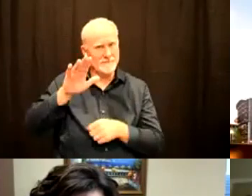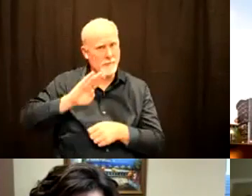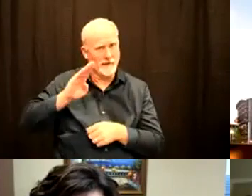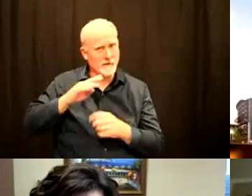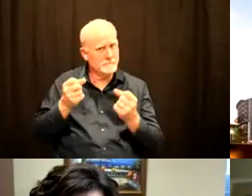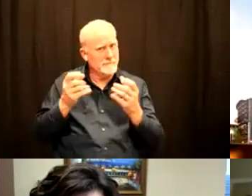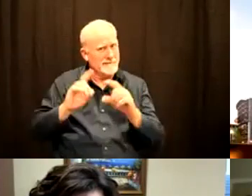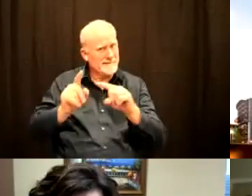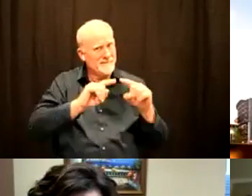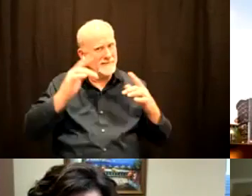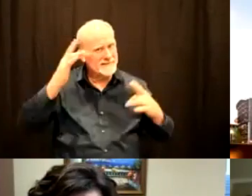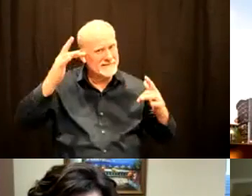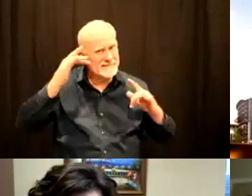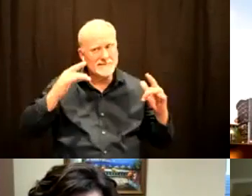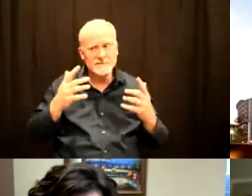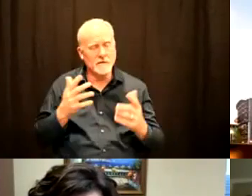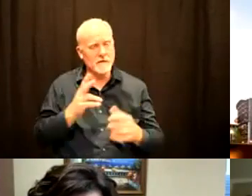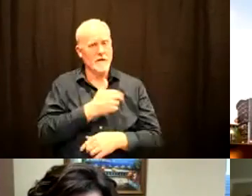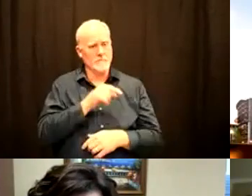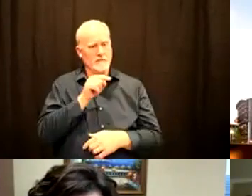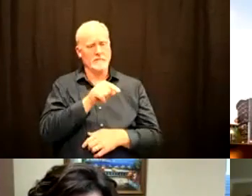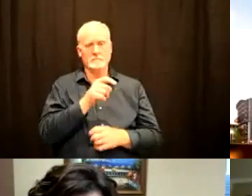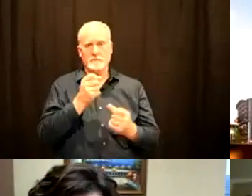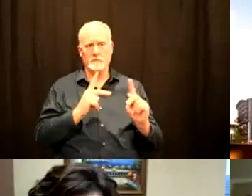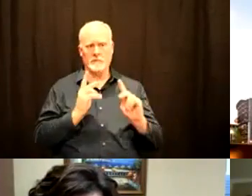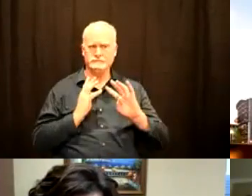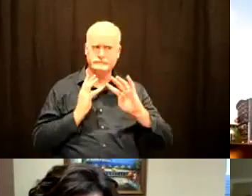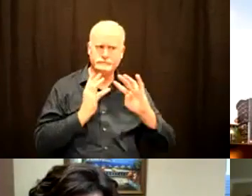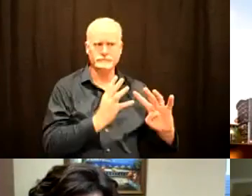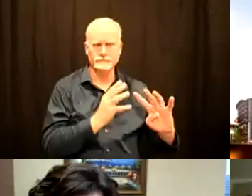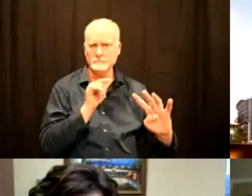uab in many ways is the hospital of choice and we want to make sure we still take care of all